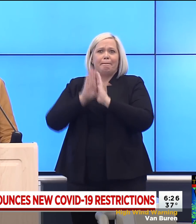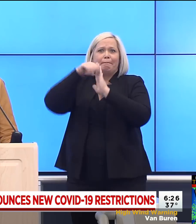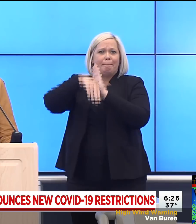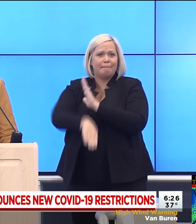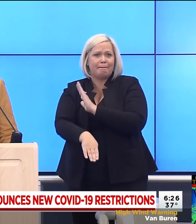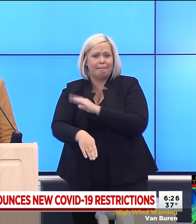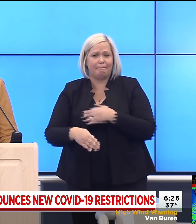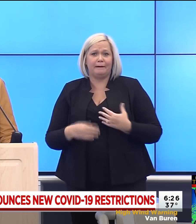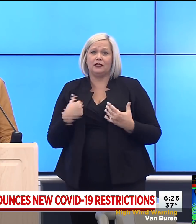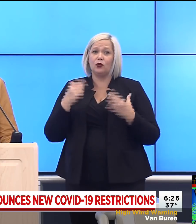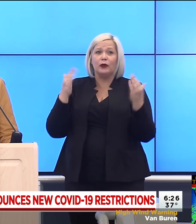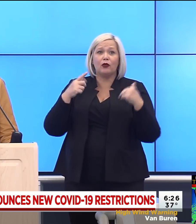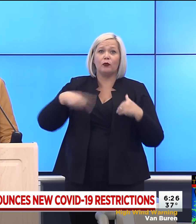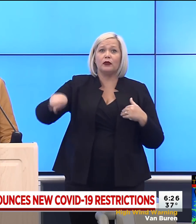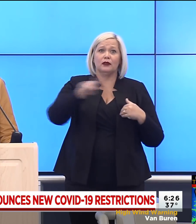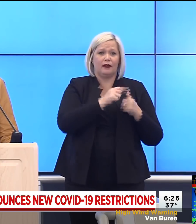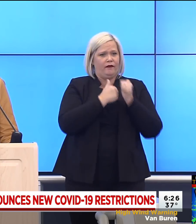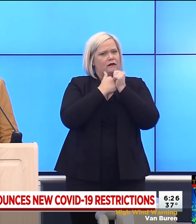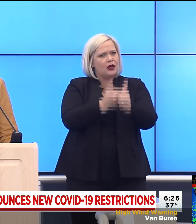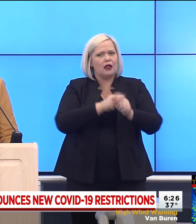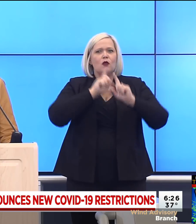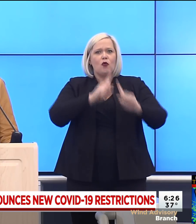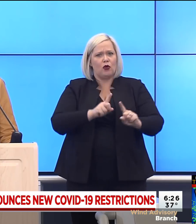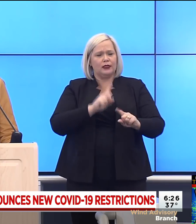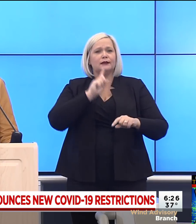UNSEEN THE BENEFIT OF IT IN A